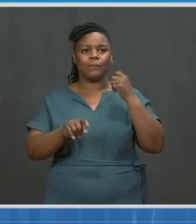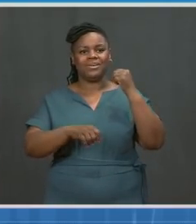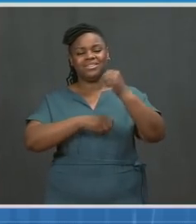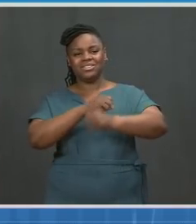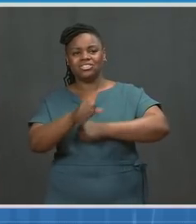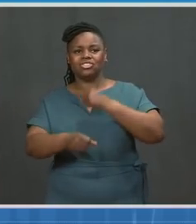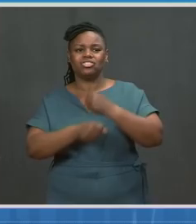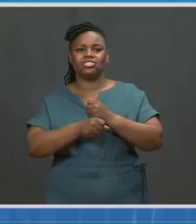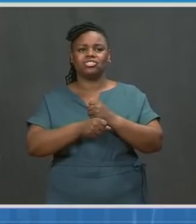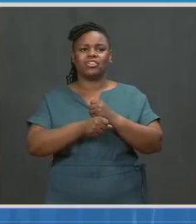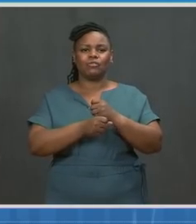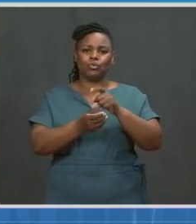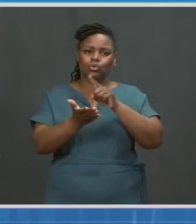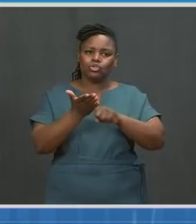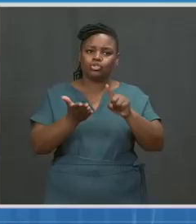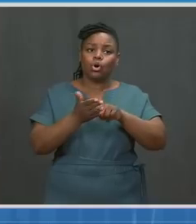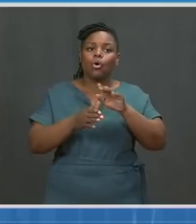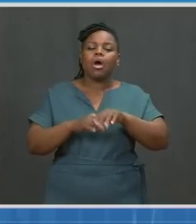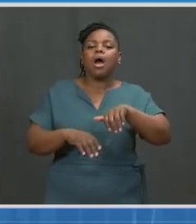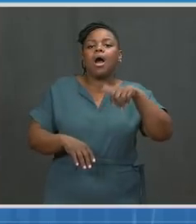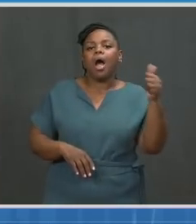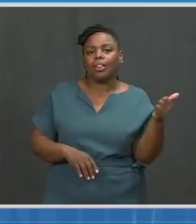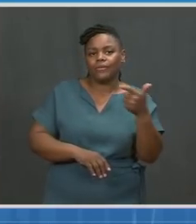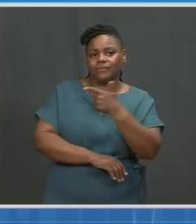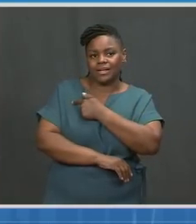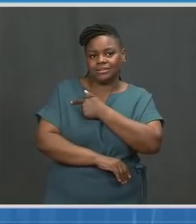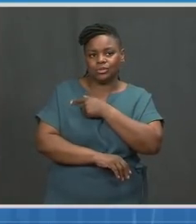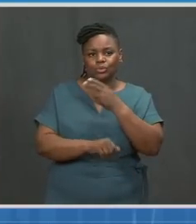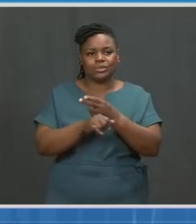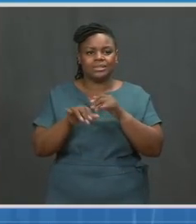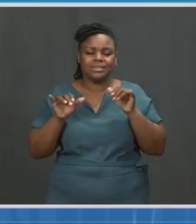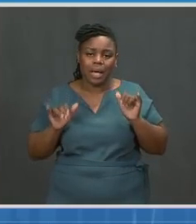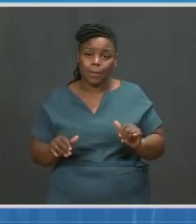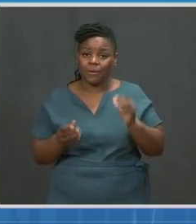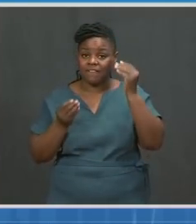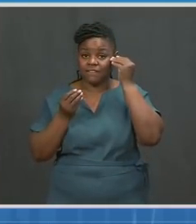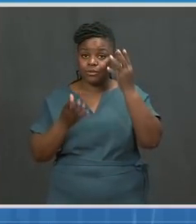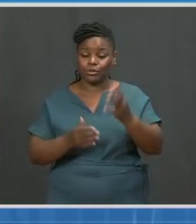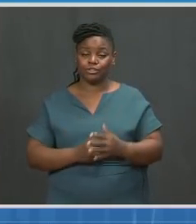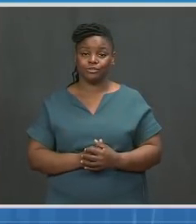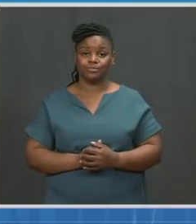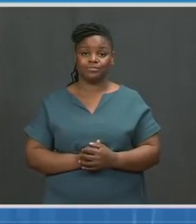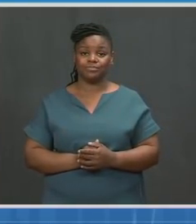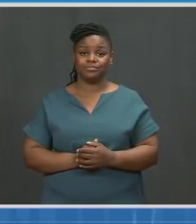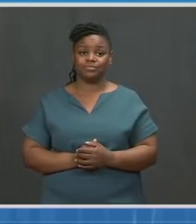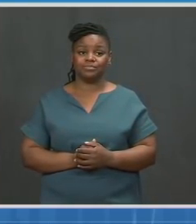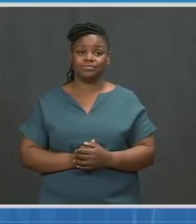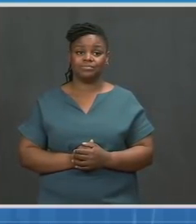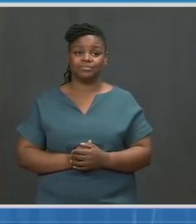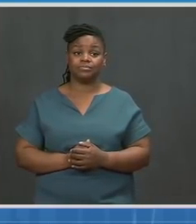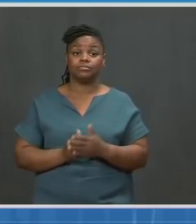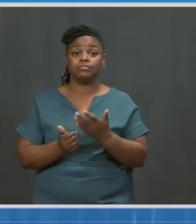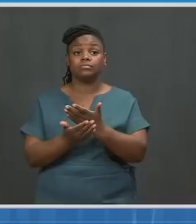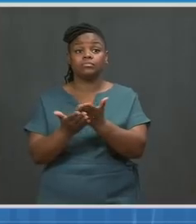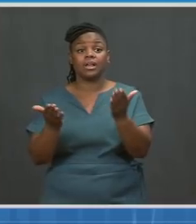Mr. Slavitt: Kristen, I think one thing that we're cognizant of and always have been is everyone has their own decision-making process. Some people decide quickly;